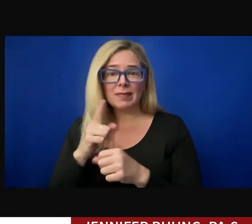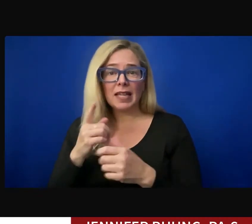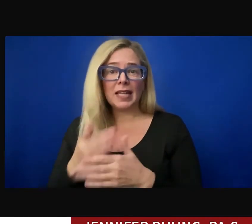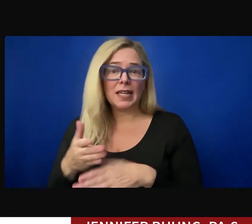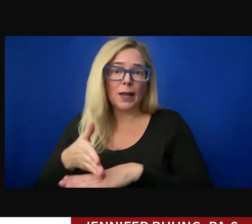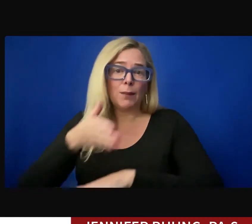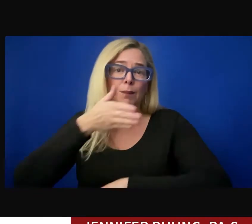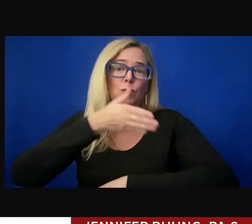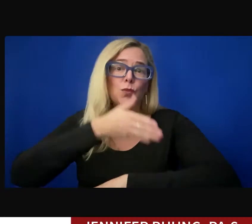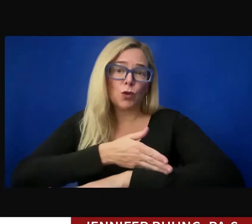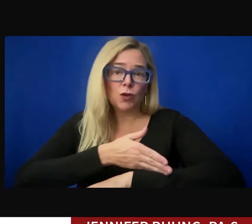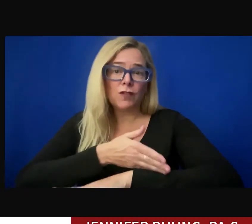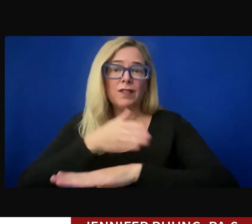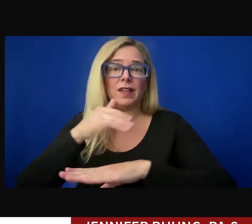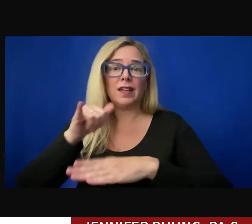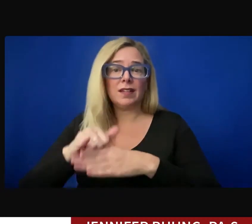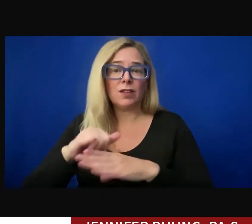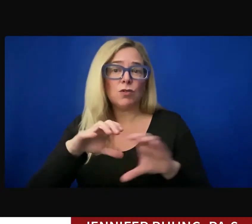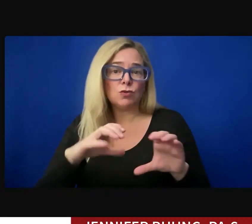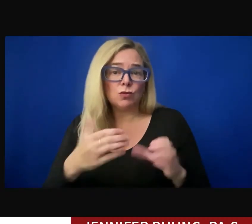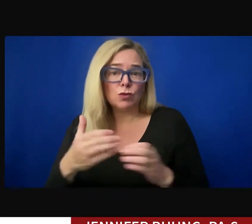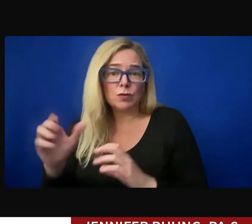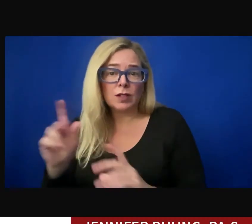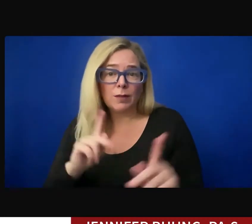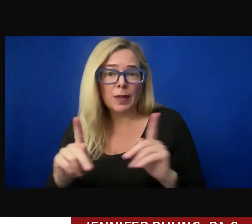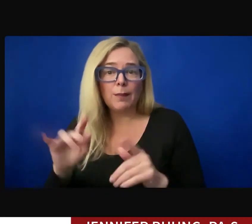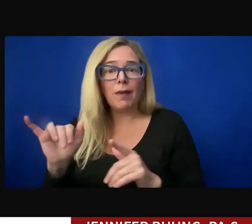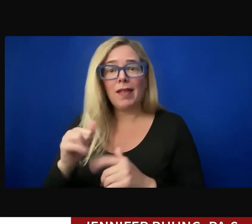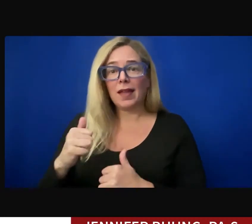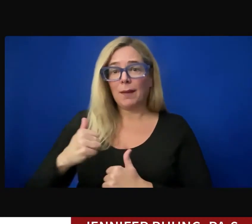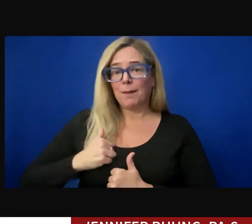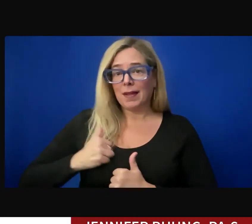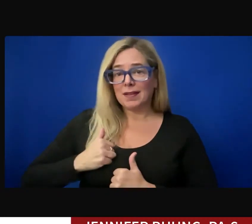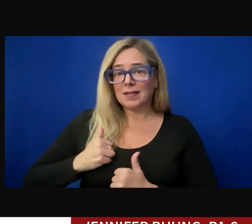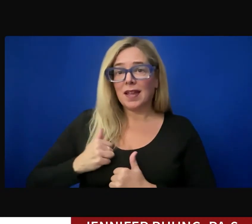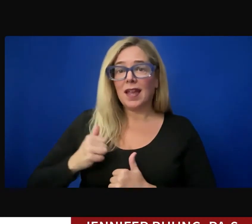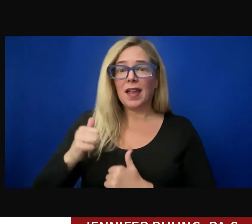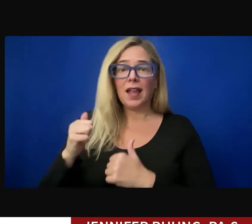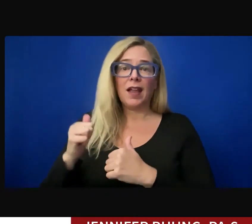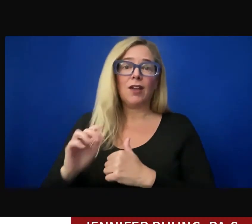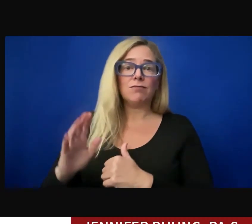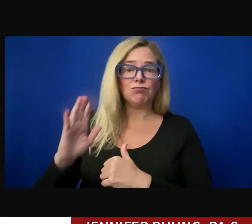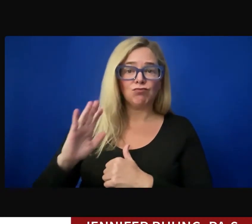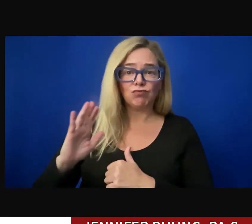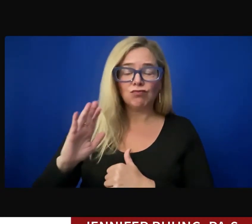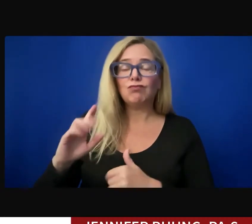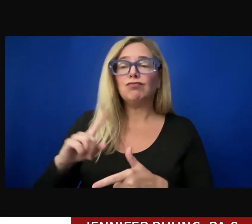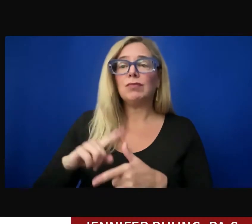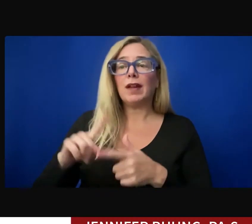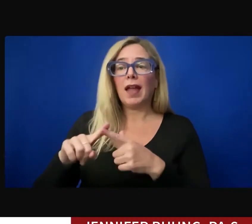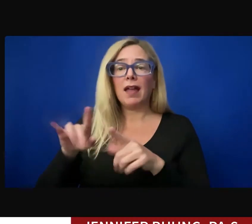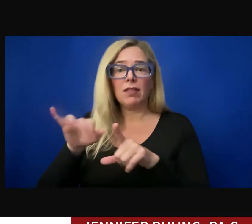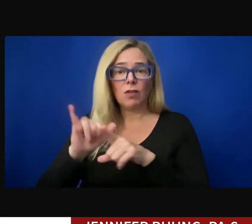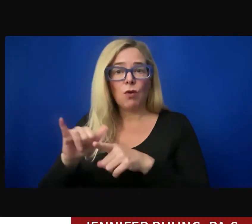including military veterans, family caregivers, and South Asians managing breast cancer.